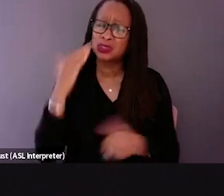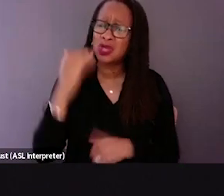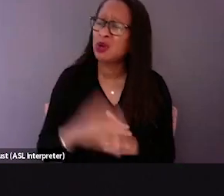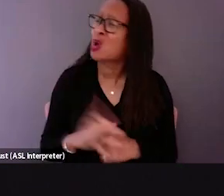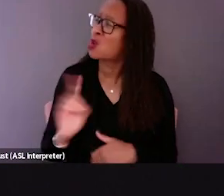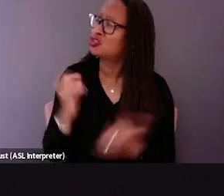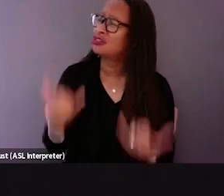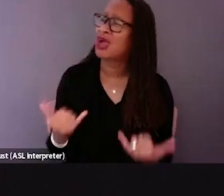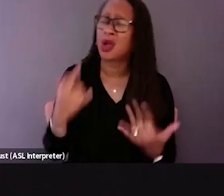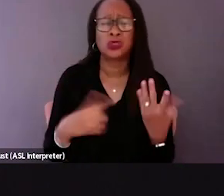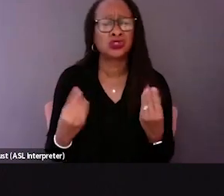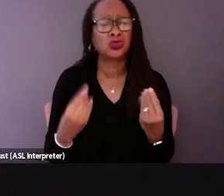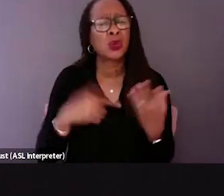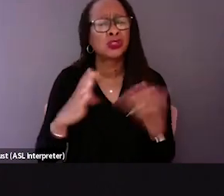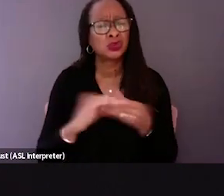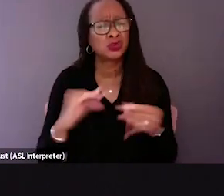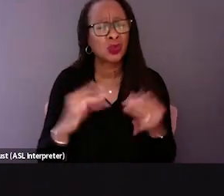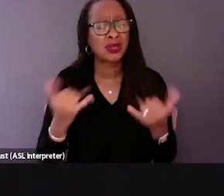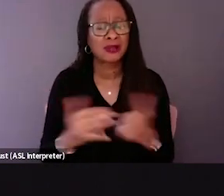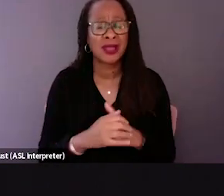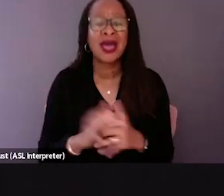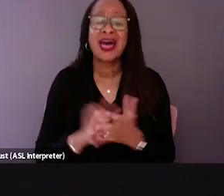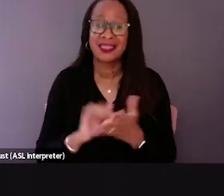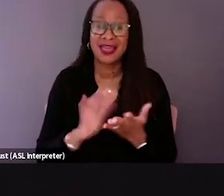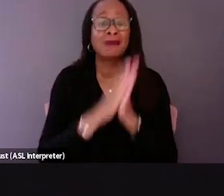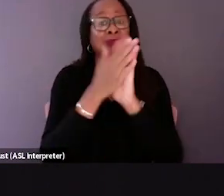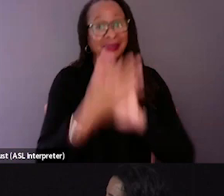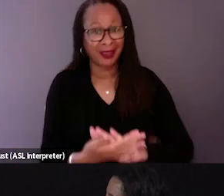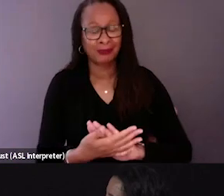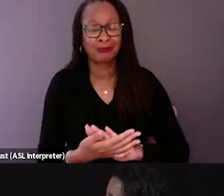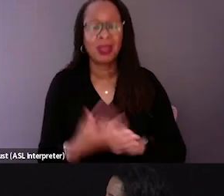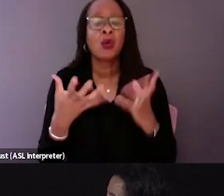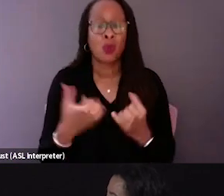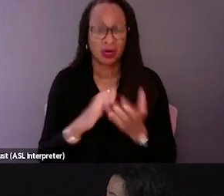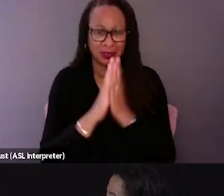Where is she? What's she doing? What's her story? And that eventually turned into wanting to make the film.